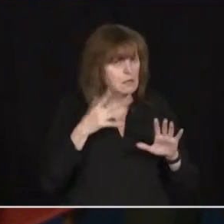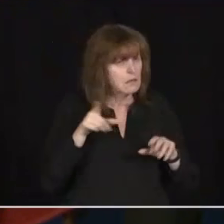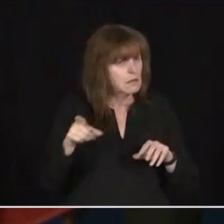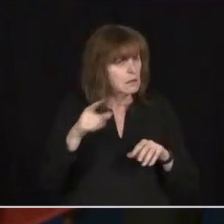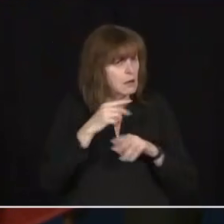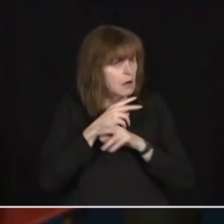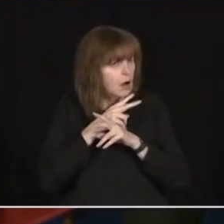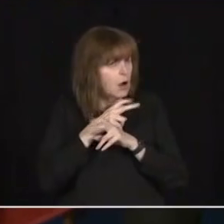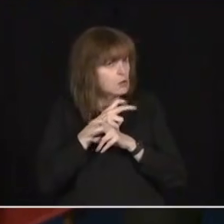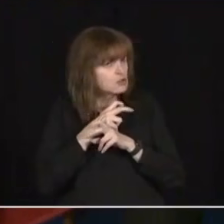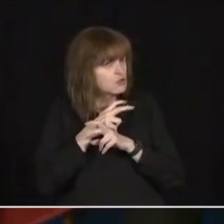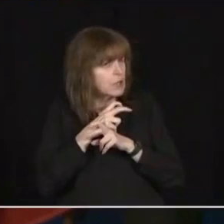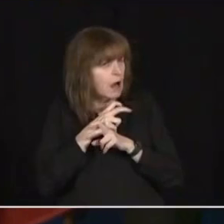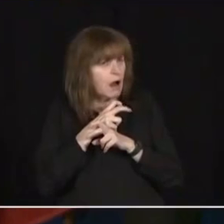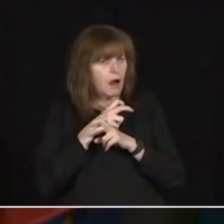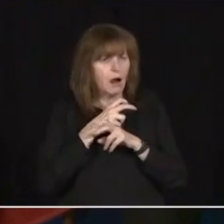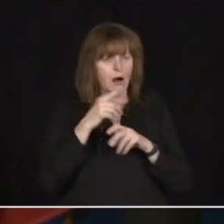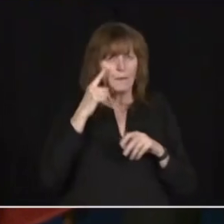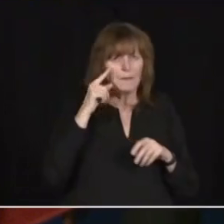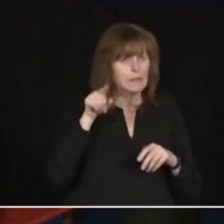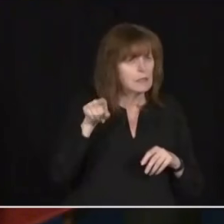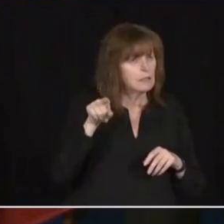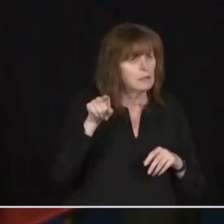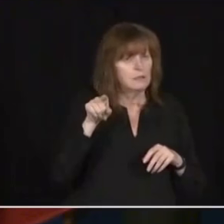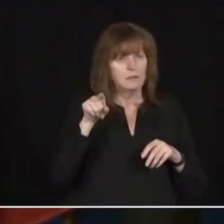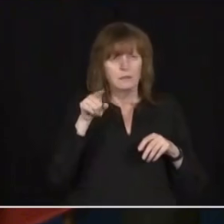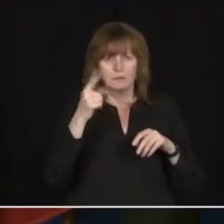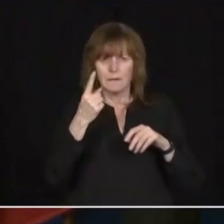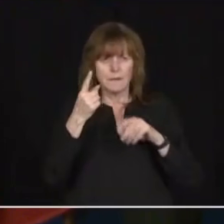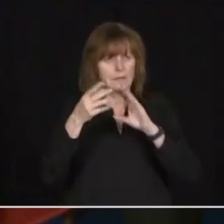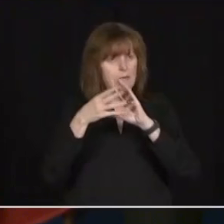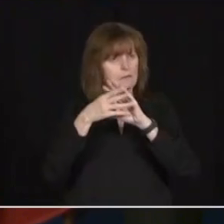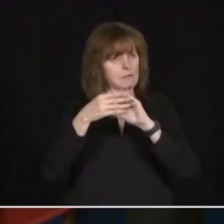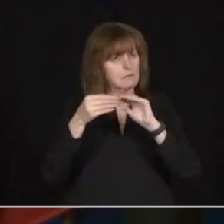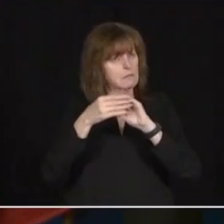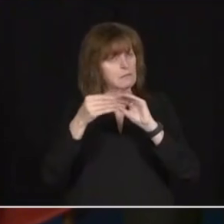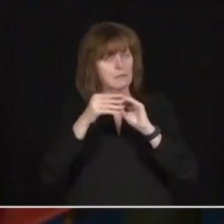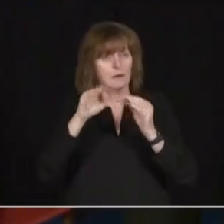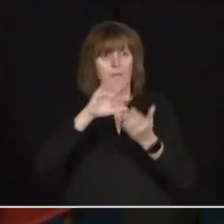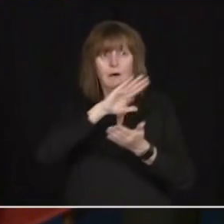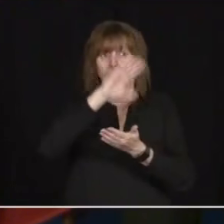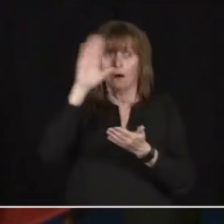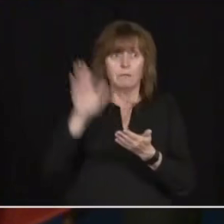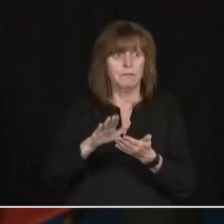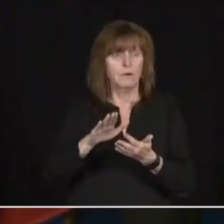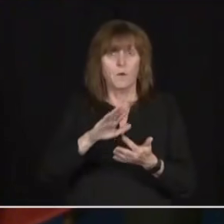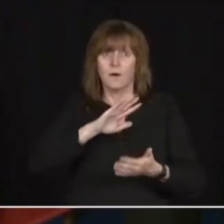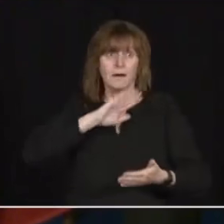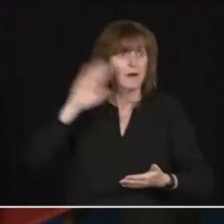I think it was Austria that said, you know, they were able to reduce the cases by over 90%